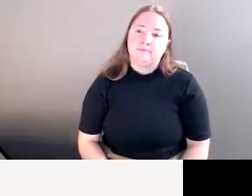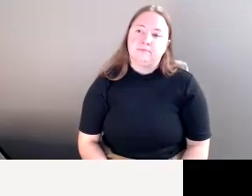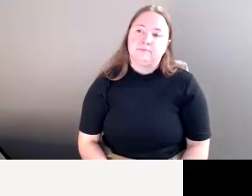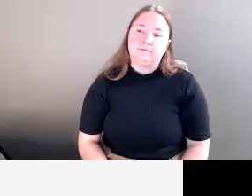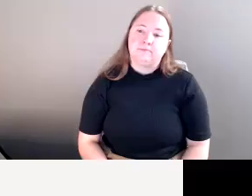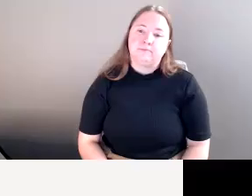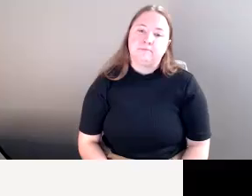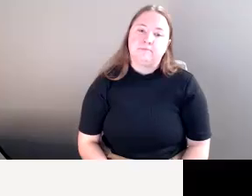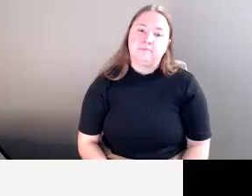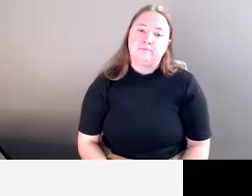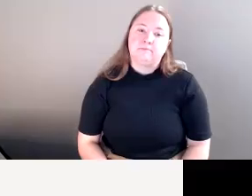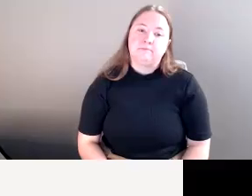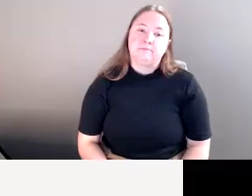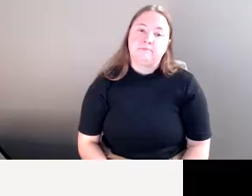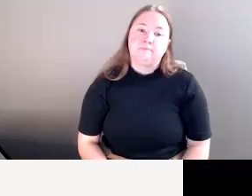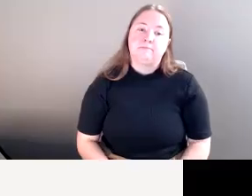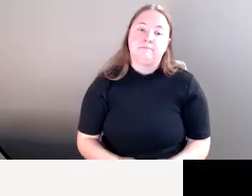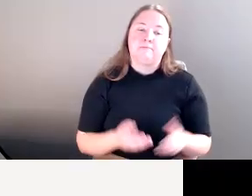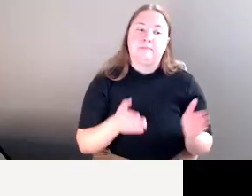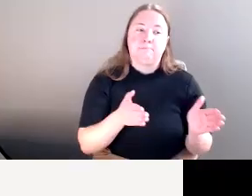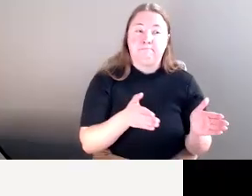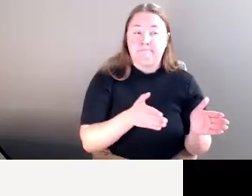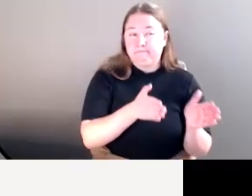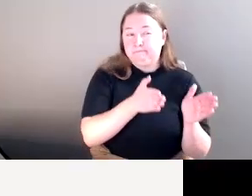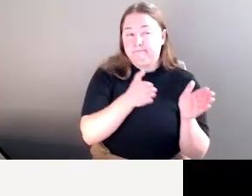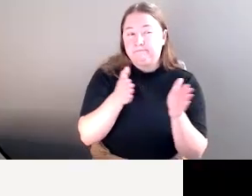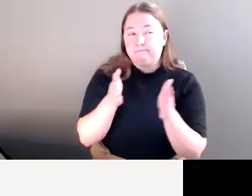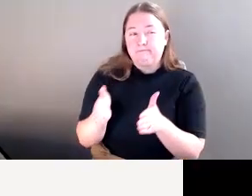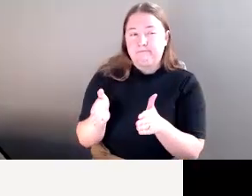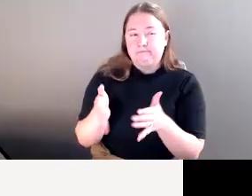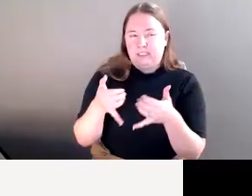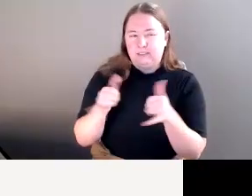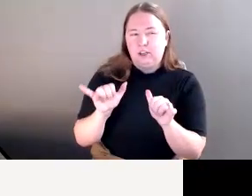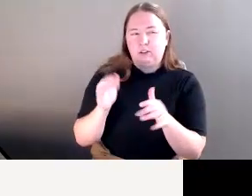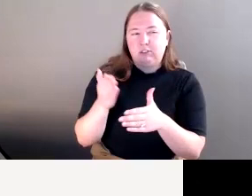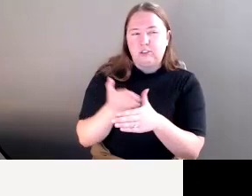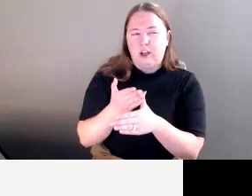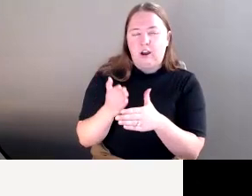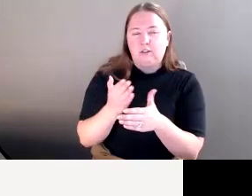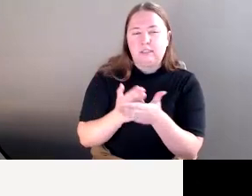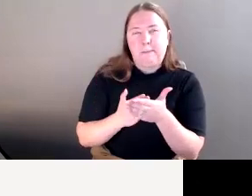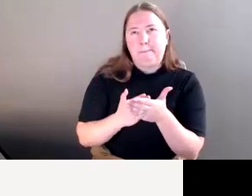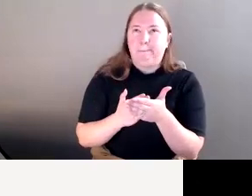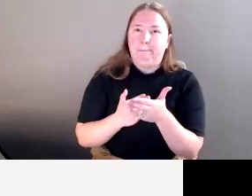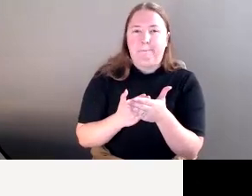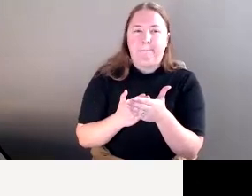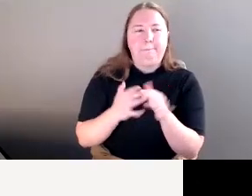I'm gonna move away now, but still, share some common questions